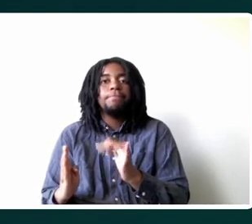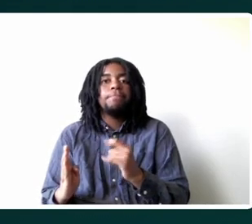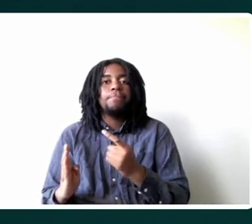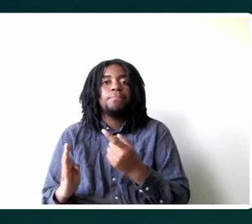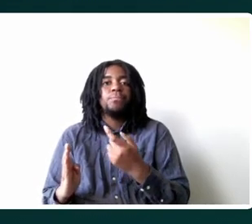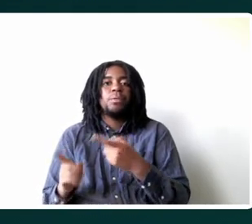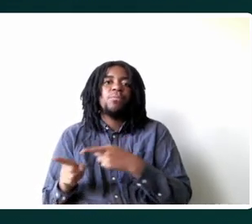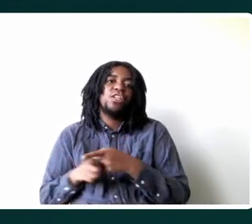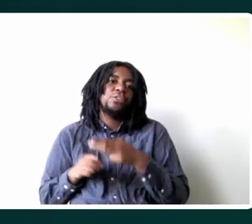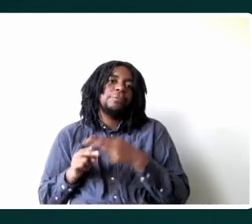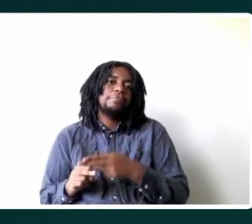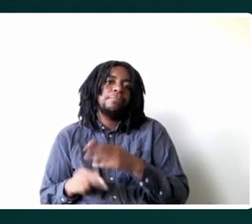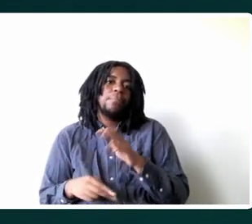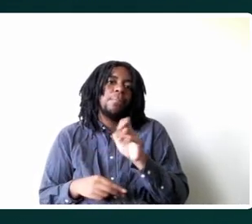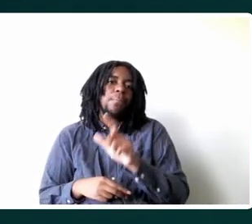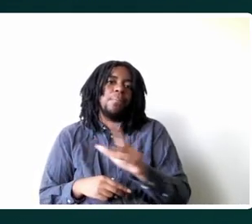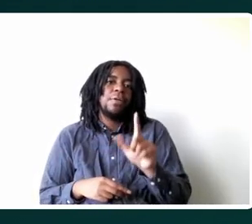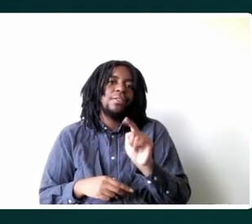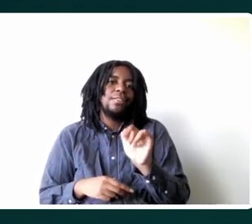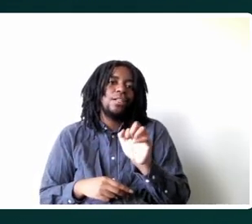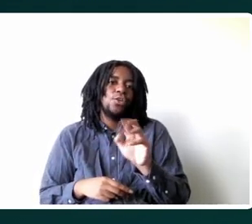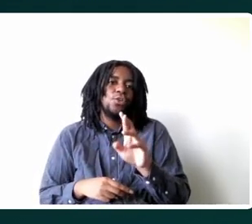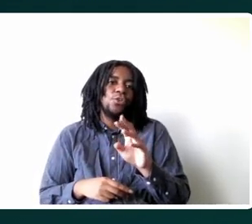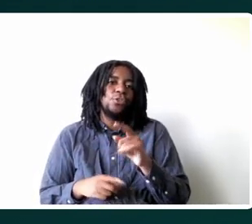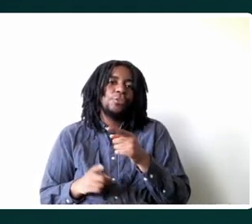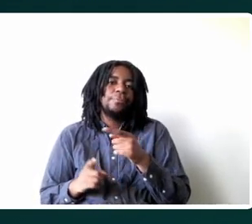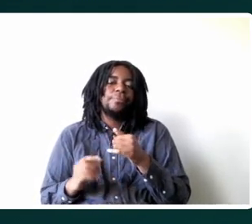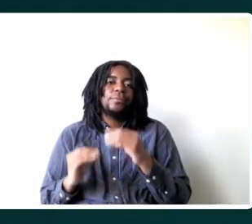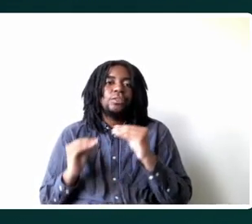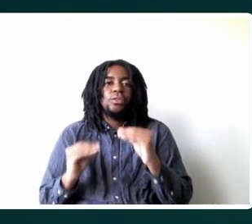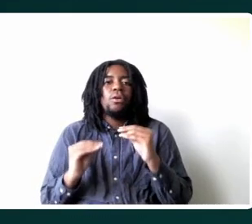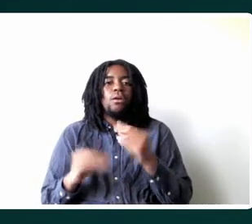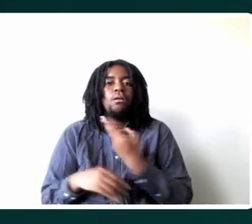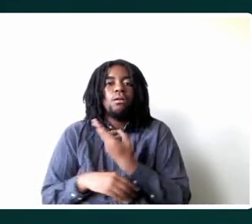and who taught at Howard University. He taught at Corcoran School of the Art,